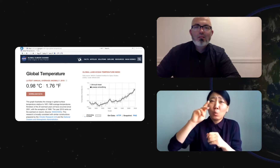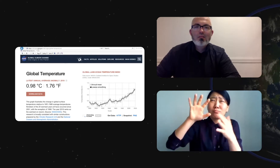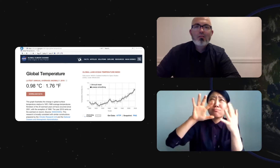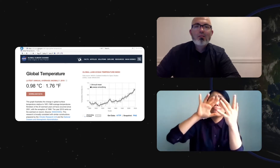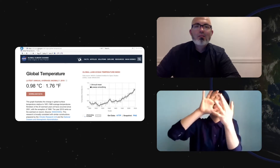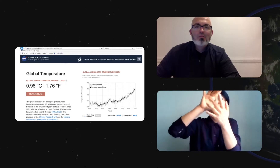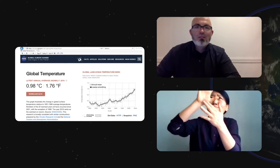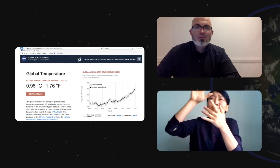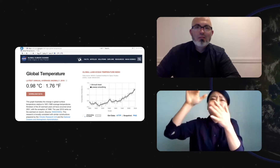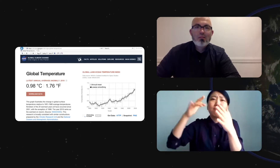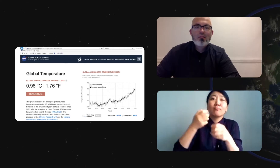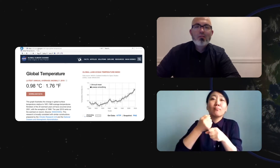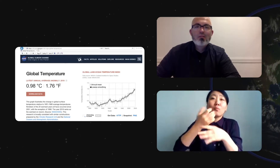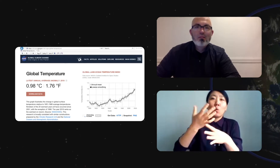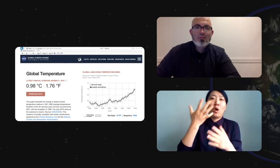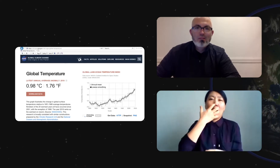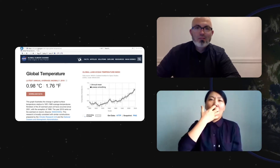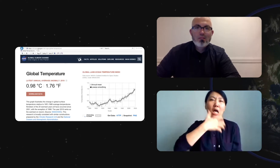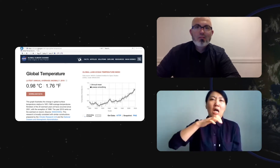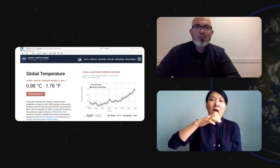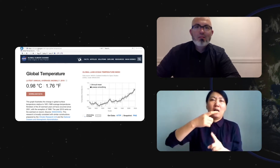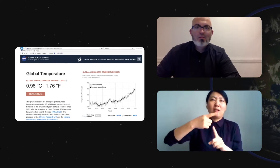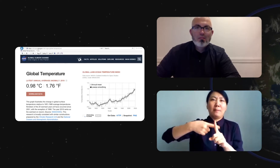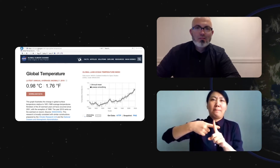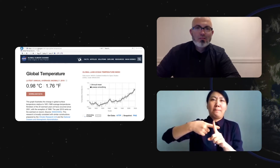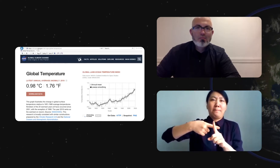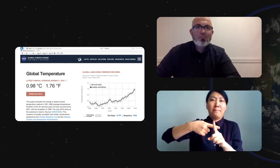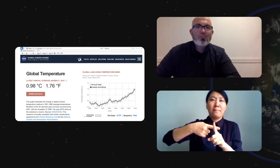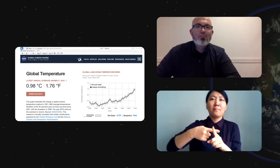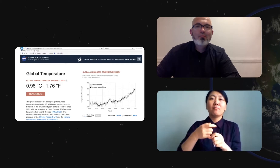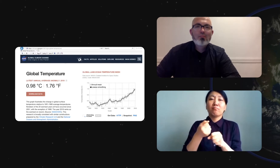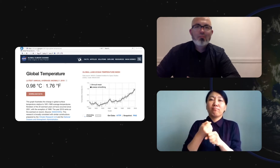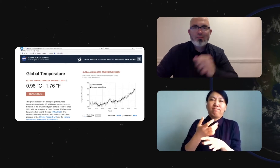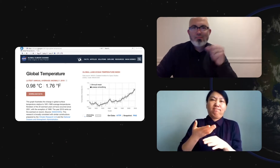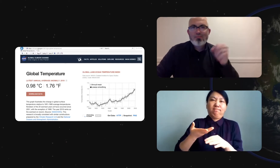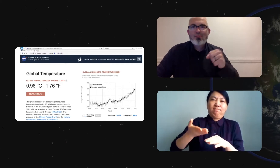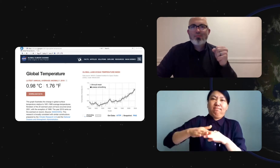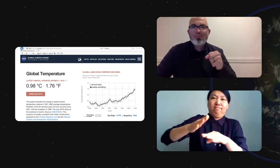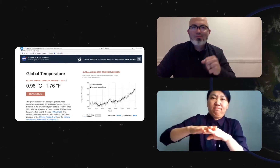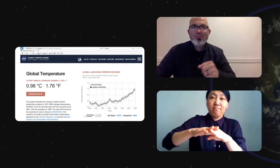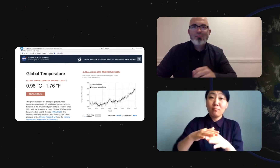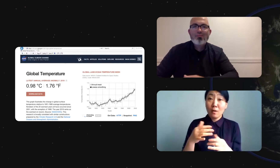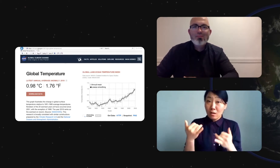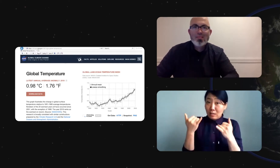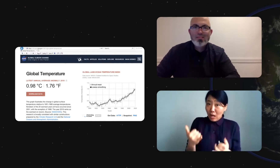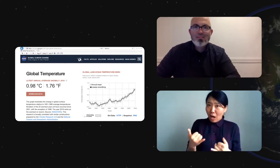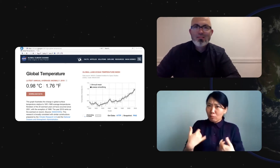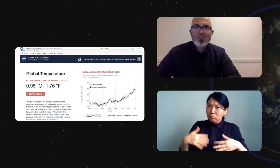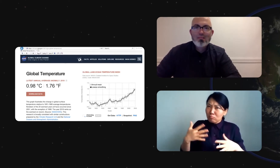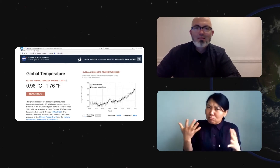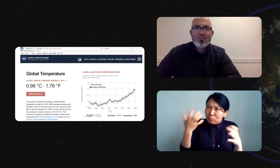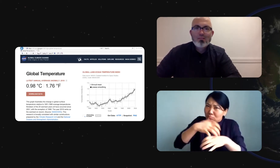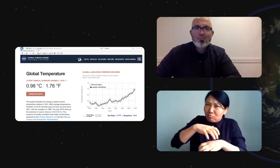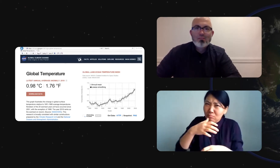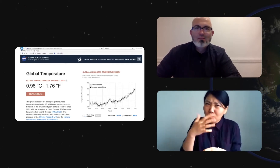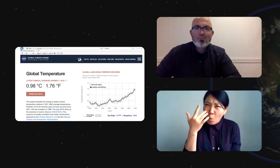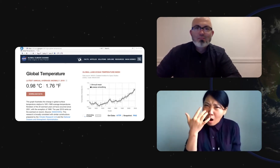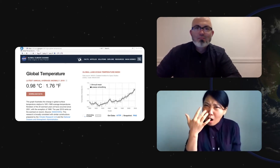That's what pollutes our air and is what's raising the temperature of the globe.